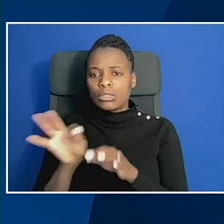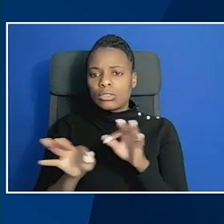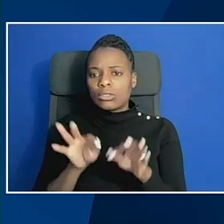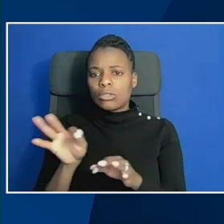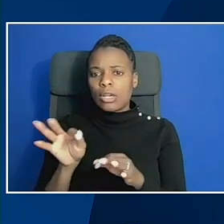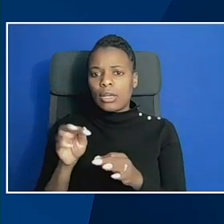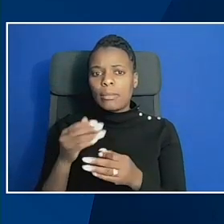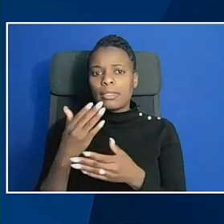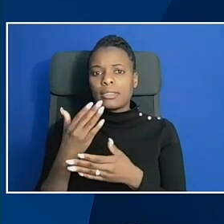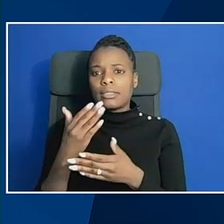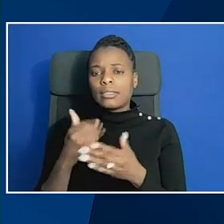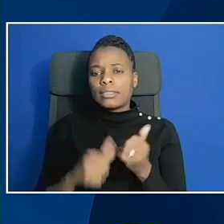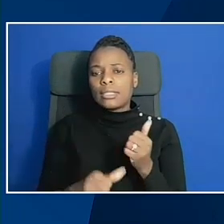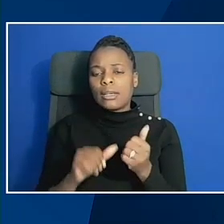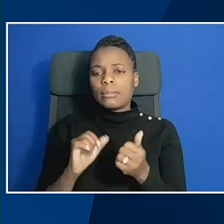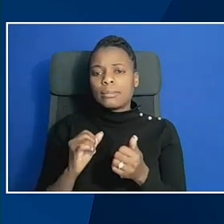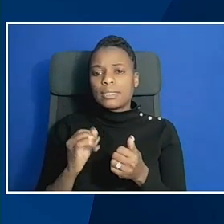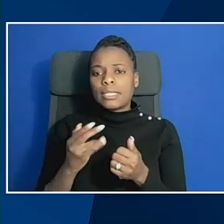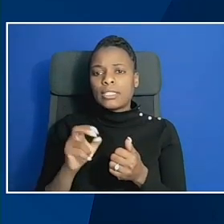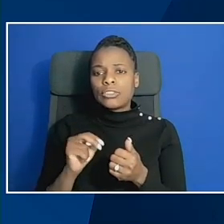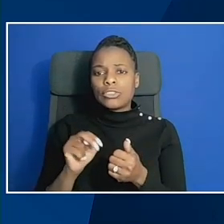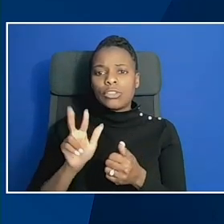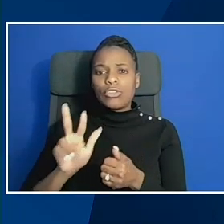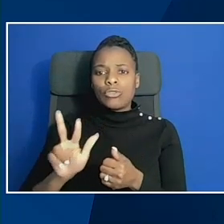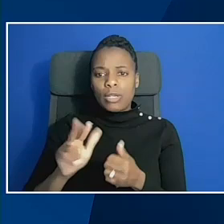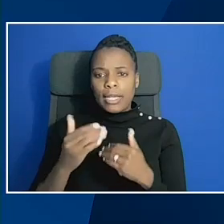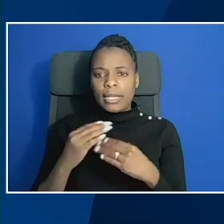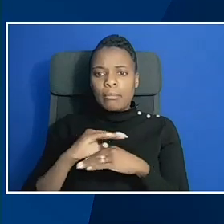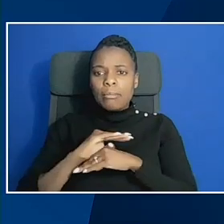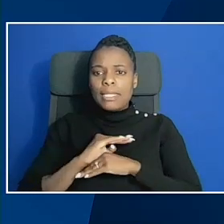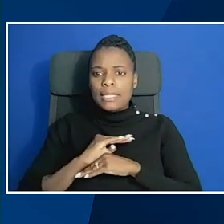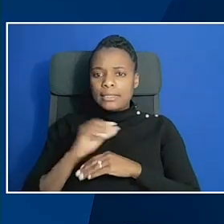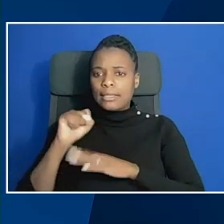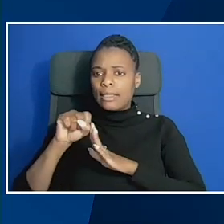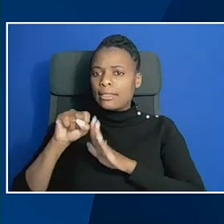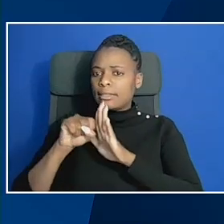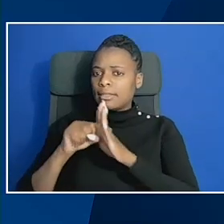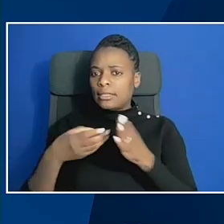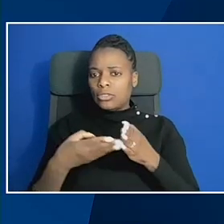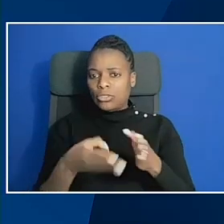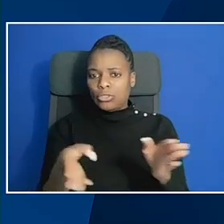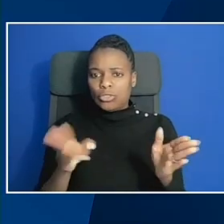continues to meet a state's general purpose education laws.